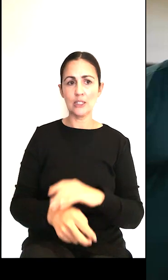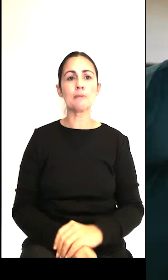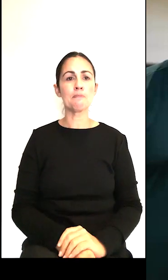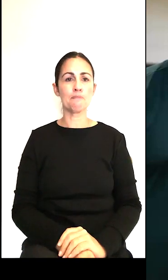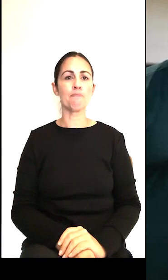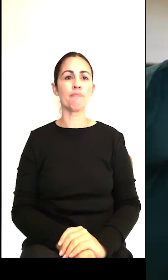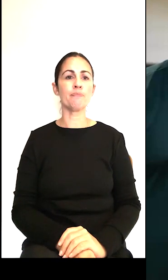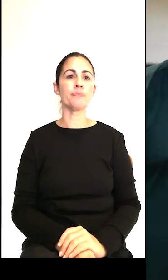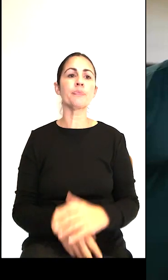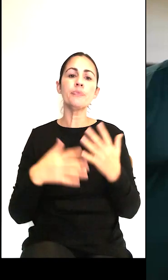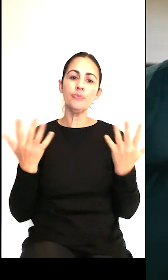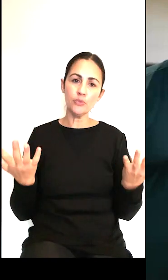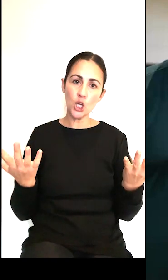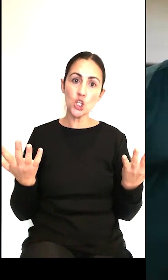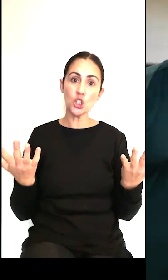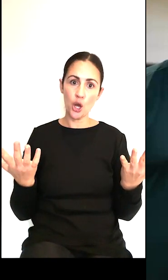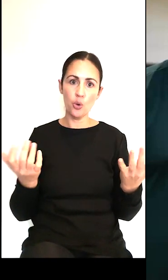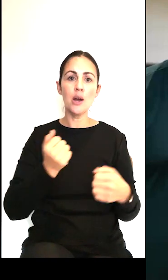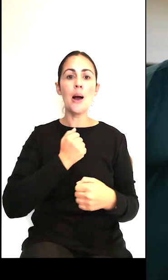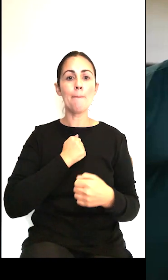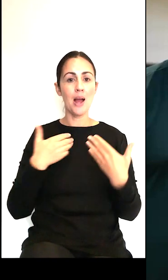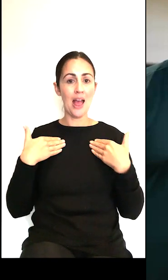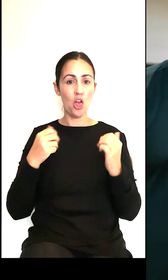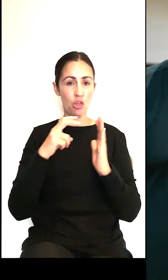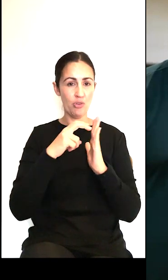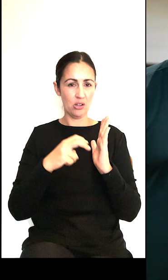So how does My Health Record benefit you or the person you care for?